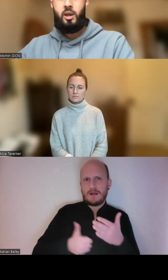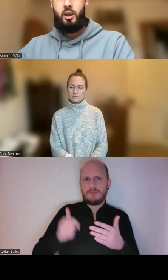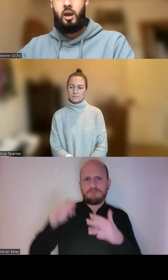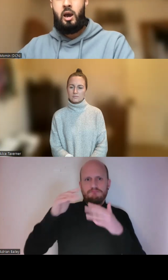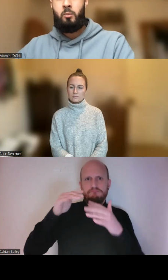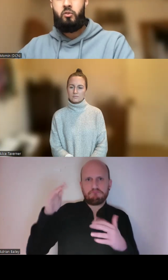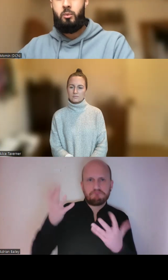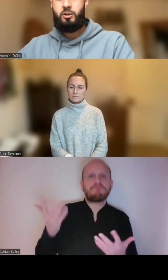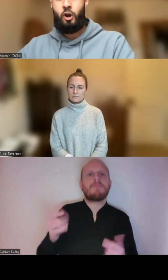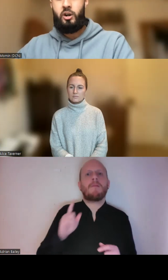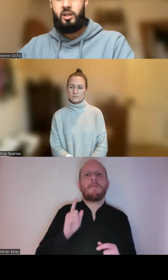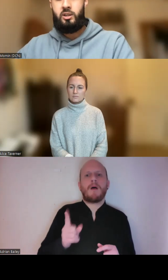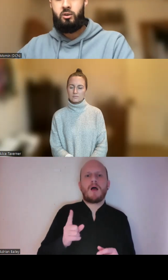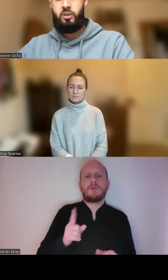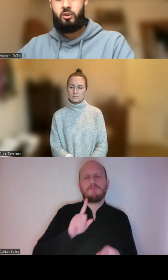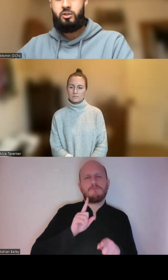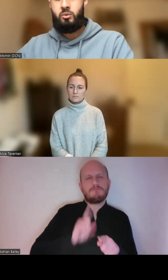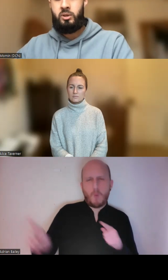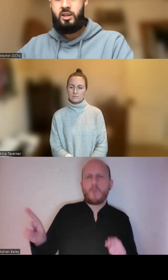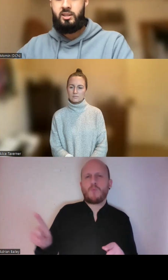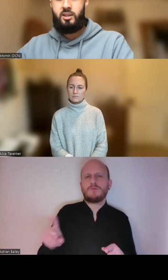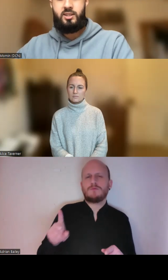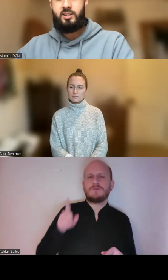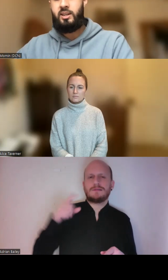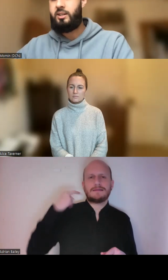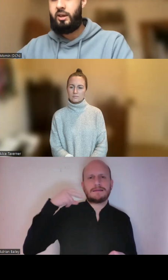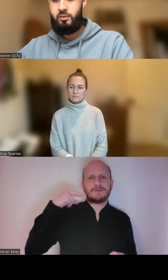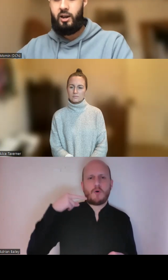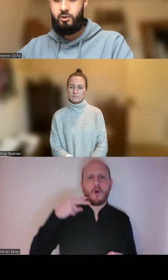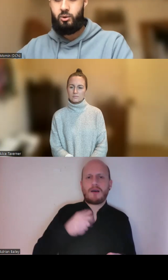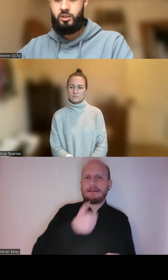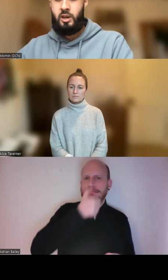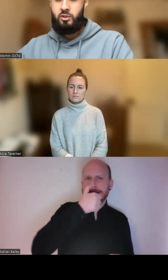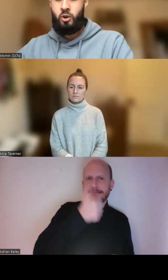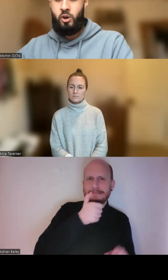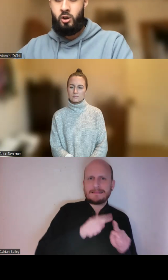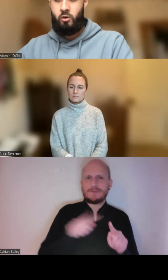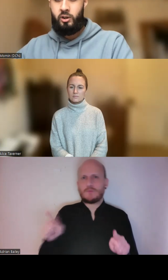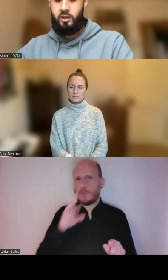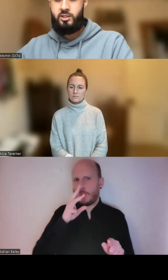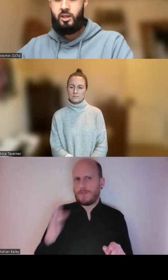for the majority of the consumers is 16 to 35-year-olds. A younger audience